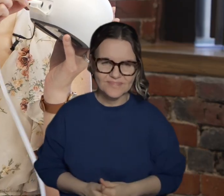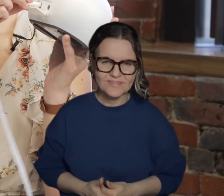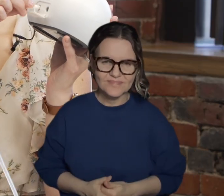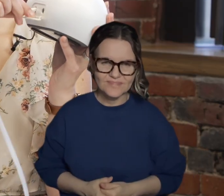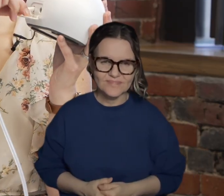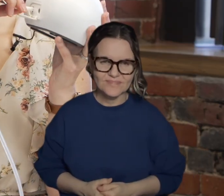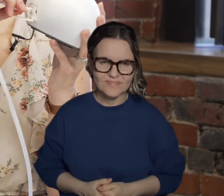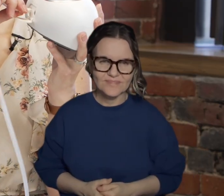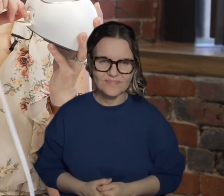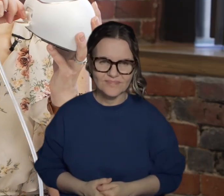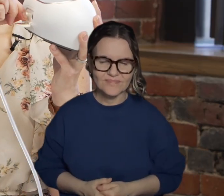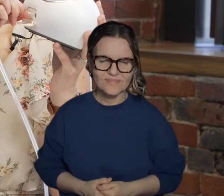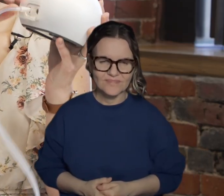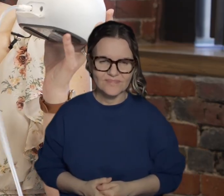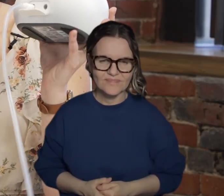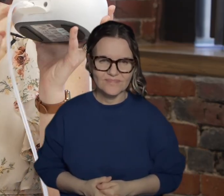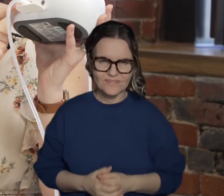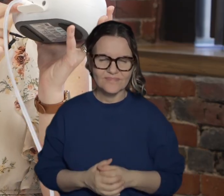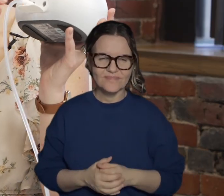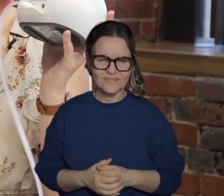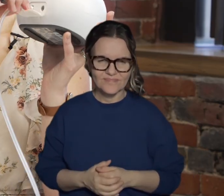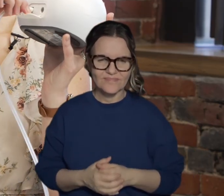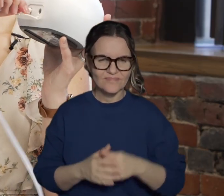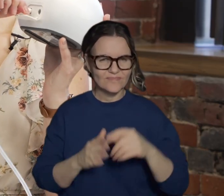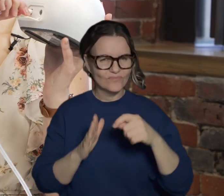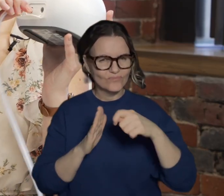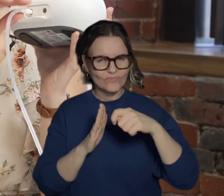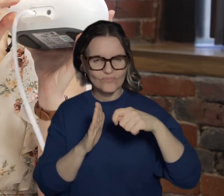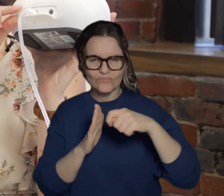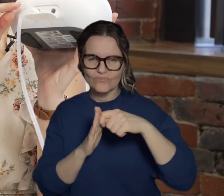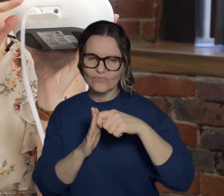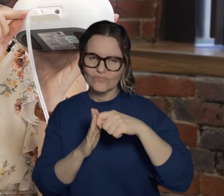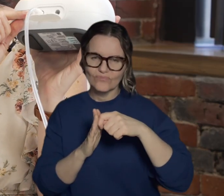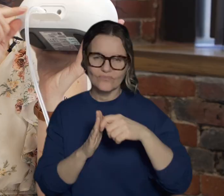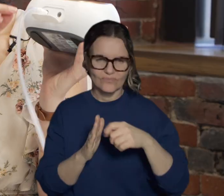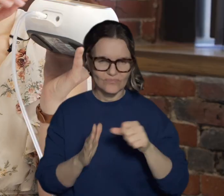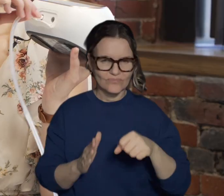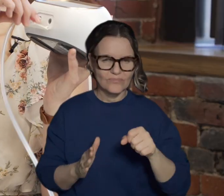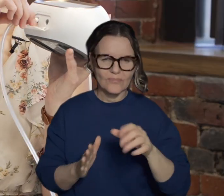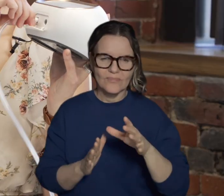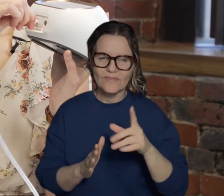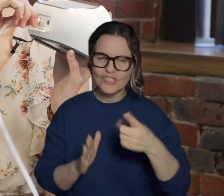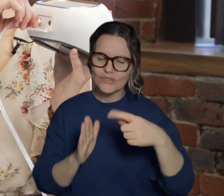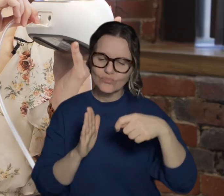just inserts right in now there's no stop line or anything like that you're just inserting it